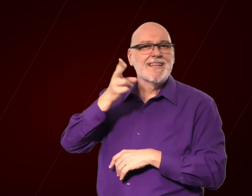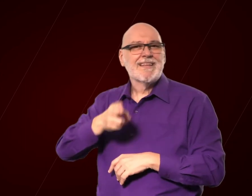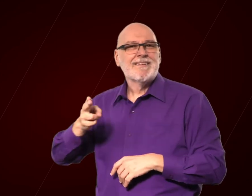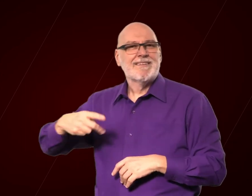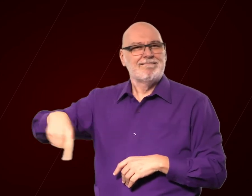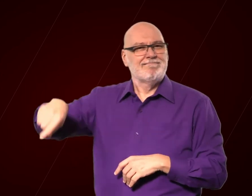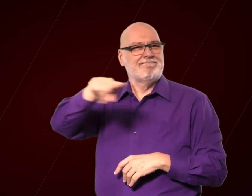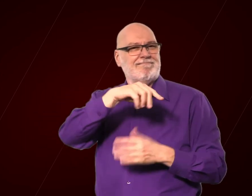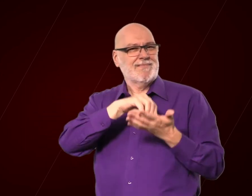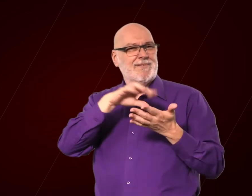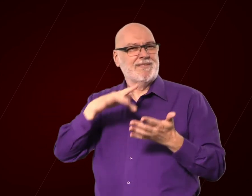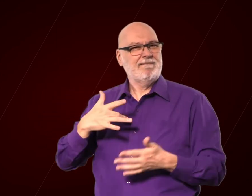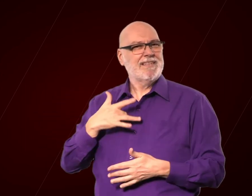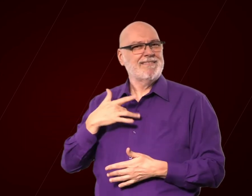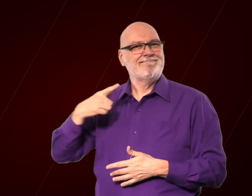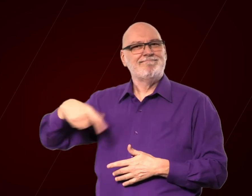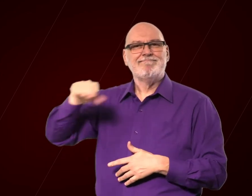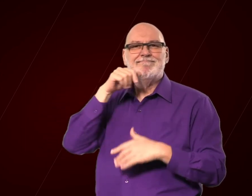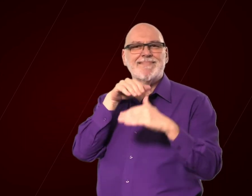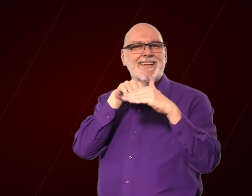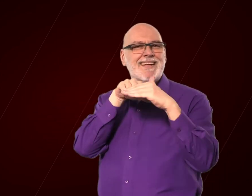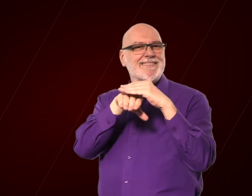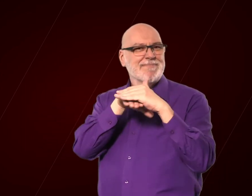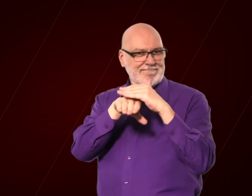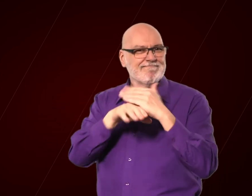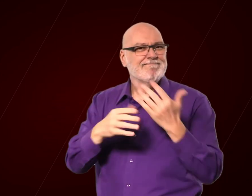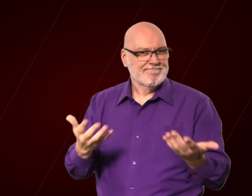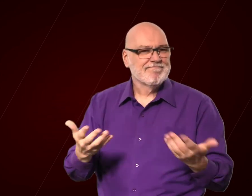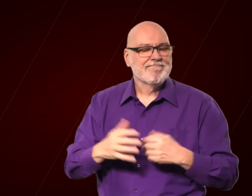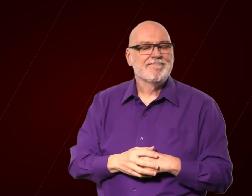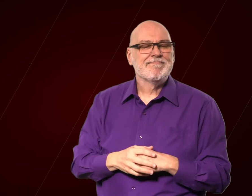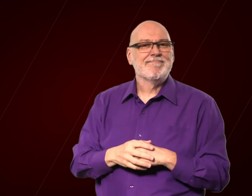and Hard of Hearing students because they don't have the access.